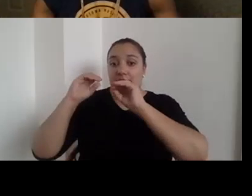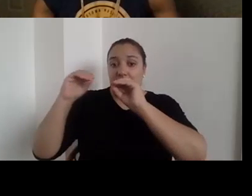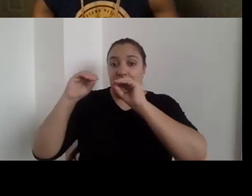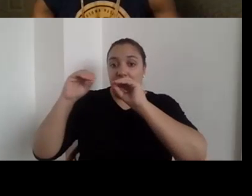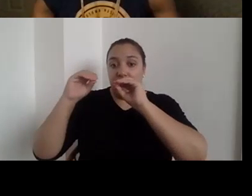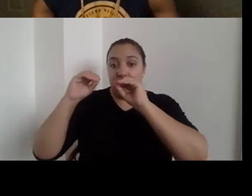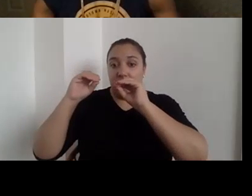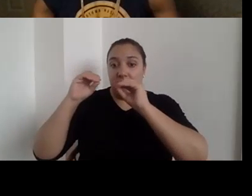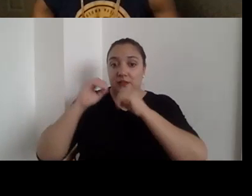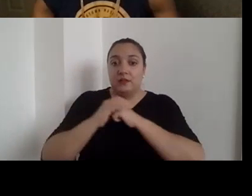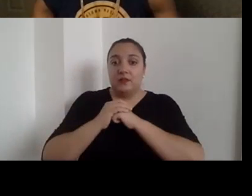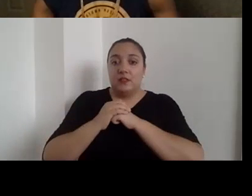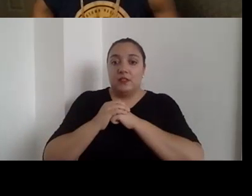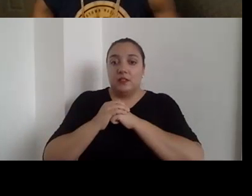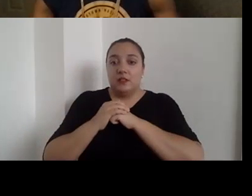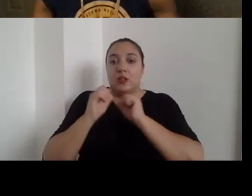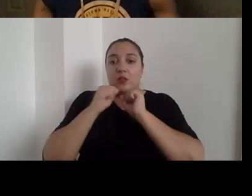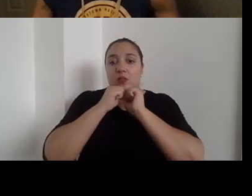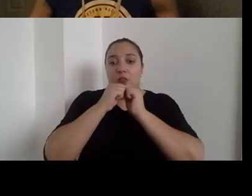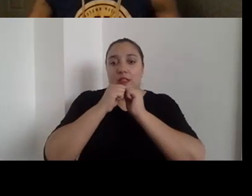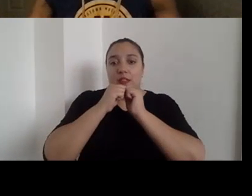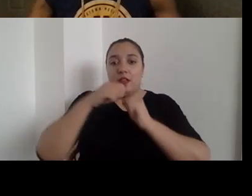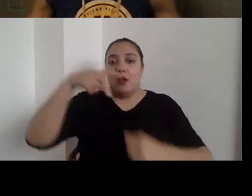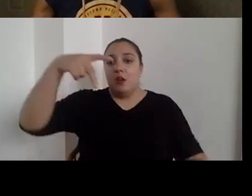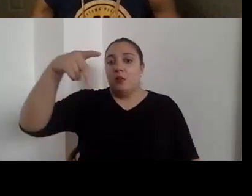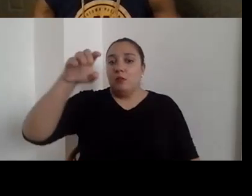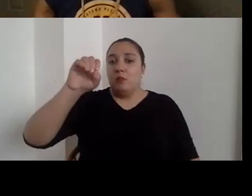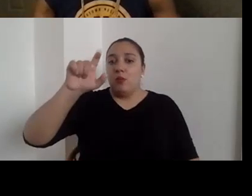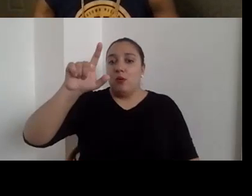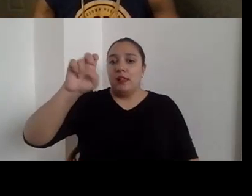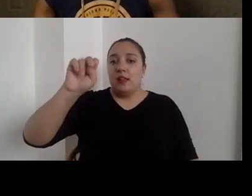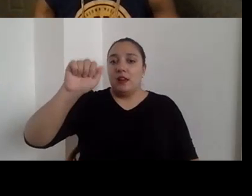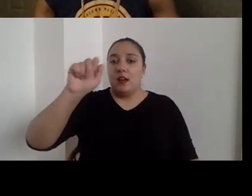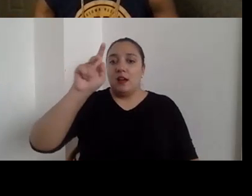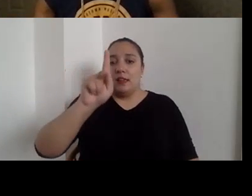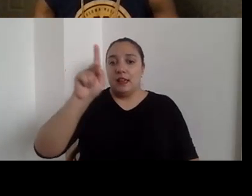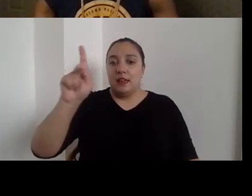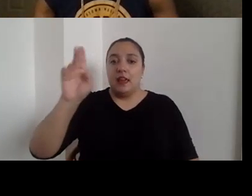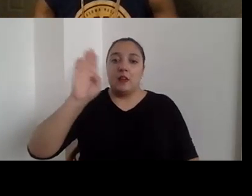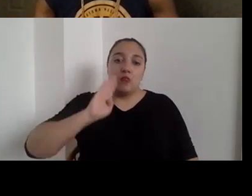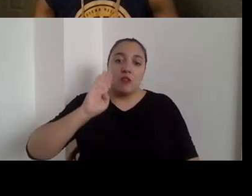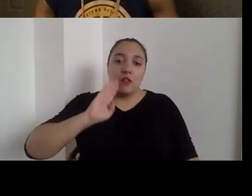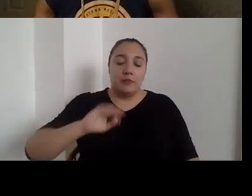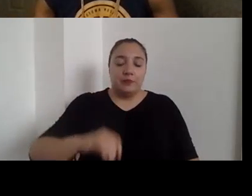And, yeah, it's also interesting to see like what used